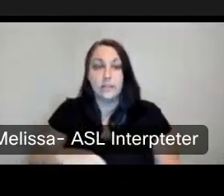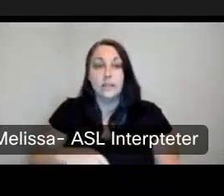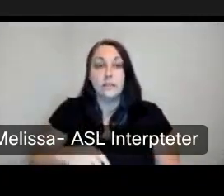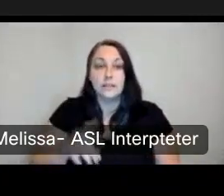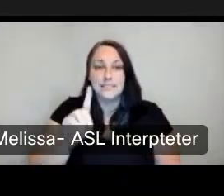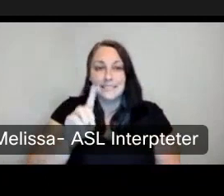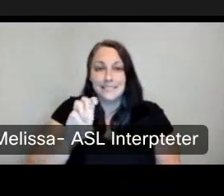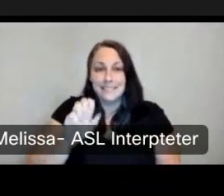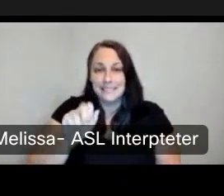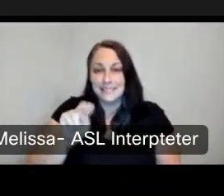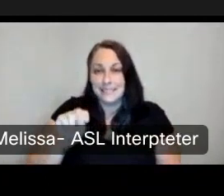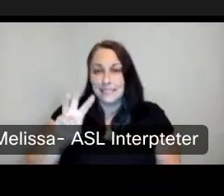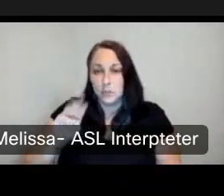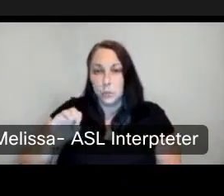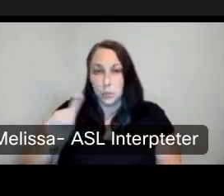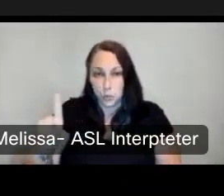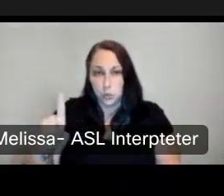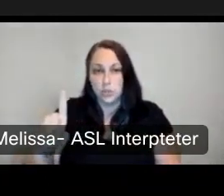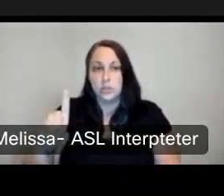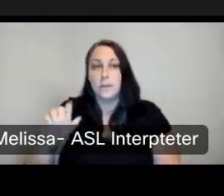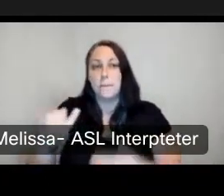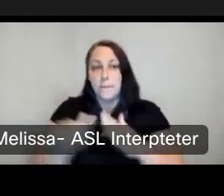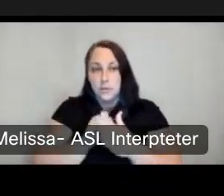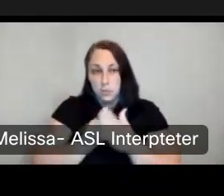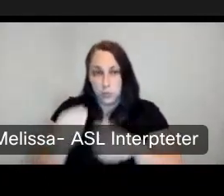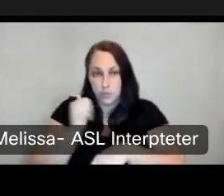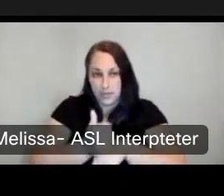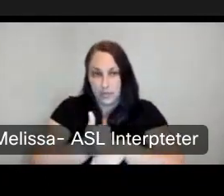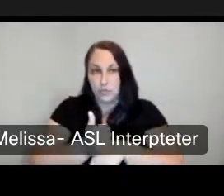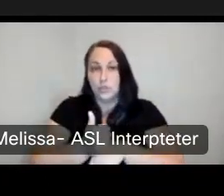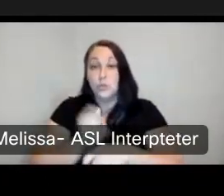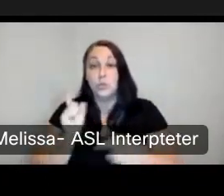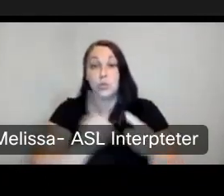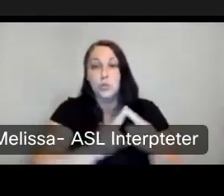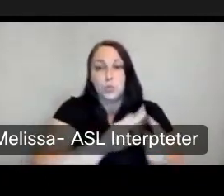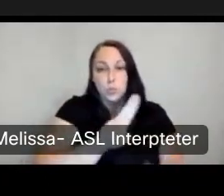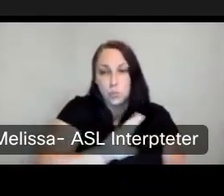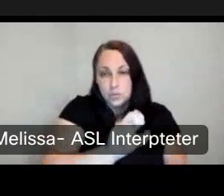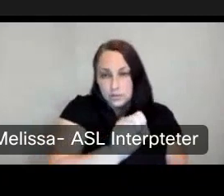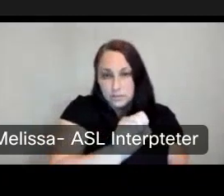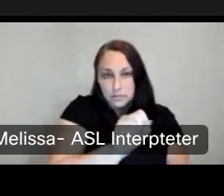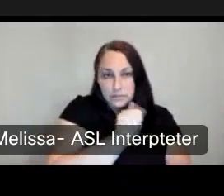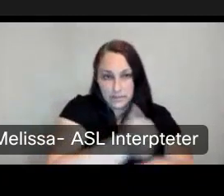the Heart of the City it starts at the Deanwood Metro um runs along Eastern Avenue up to Division